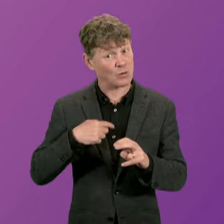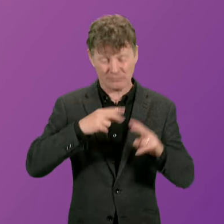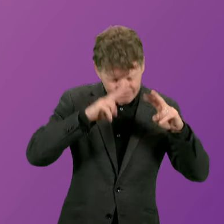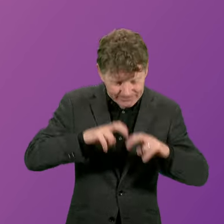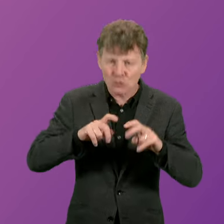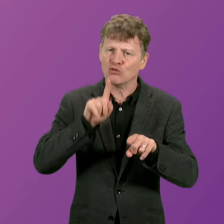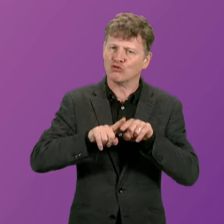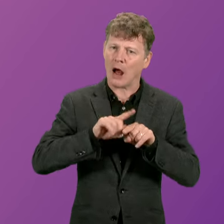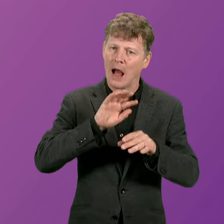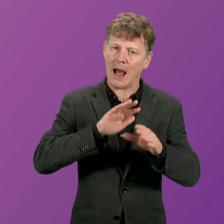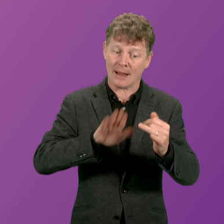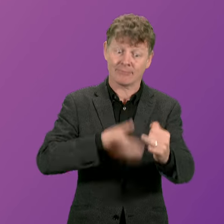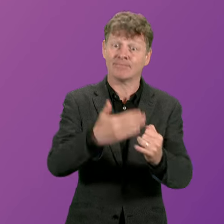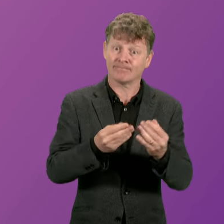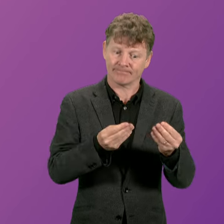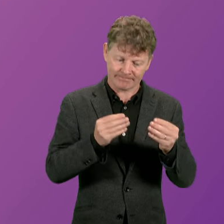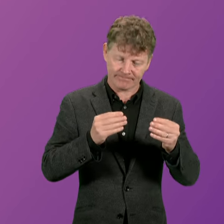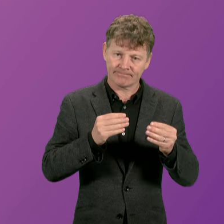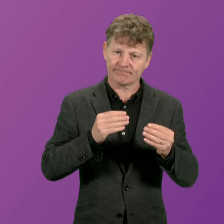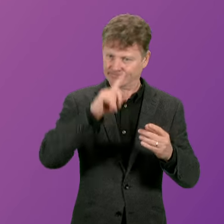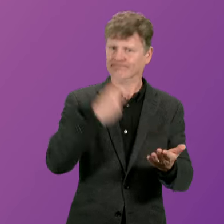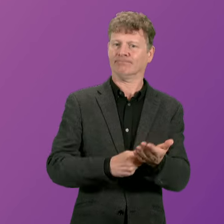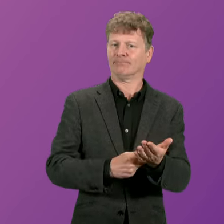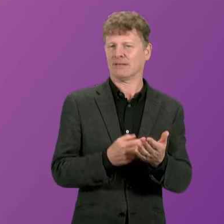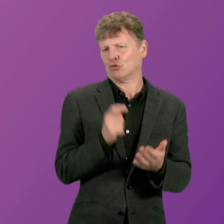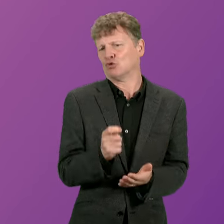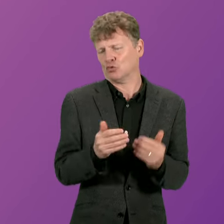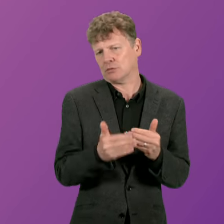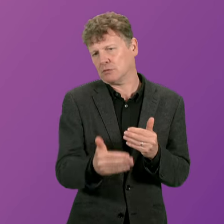possible to ensure that we can support the yard, as we have done in the past,